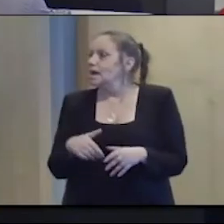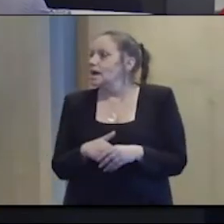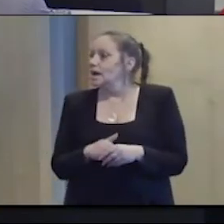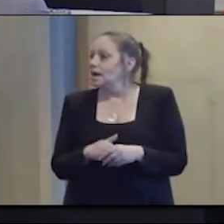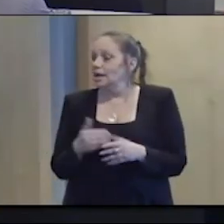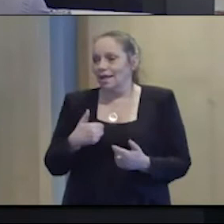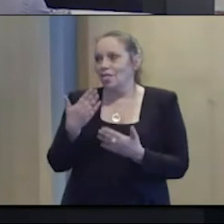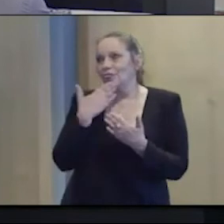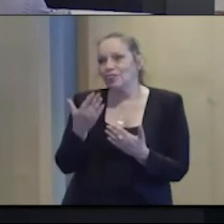Thanks Jill for a great talk.